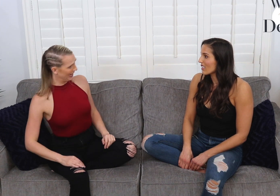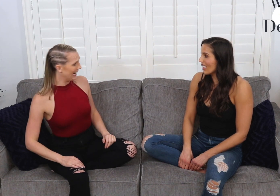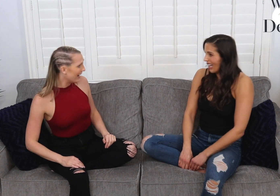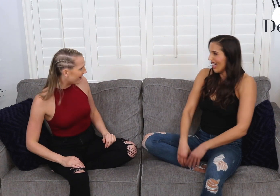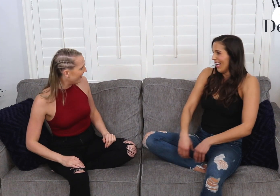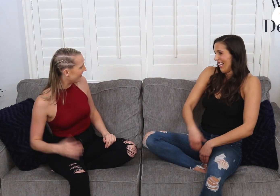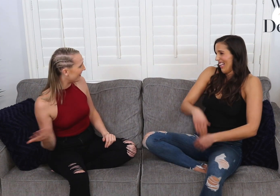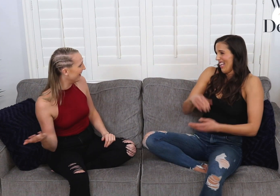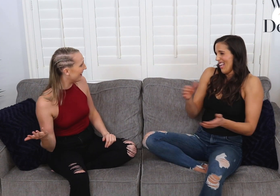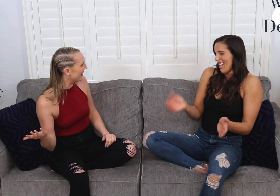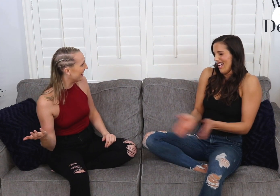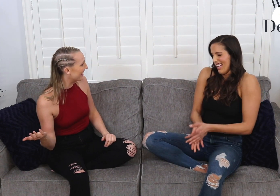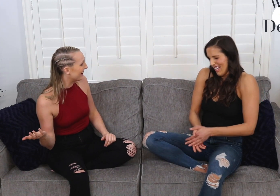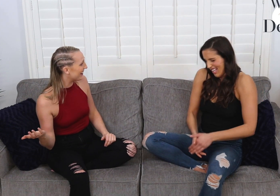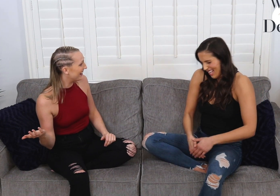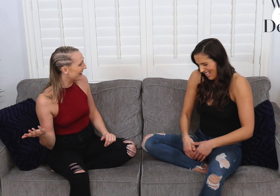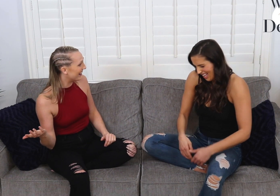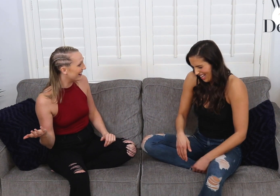And I'm like, "Why are you calling me baby?"